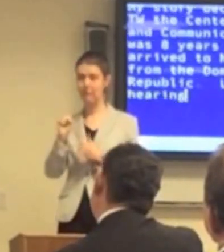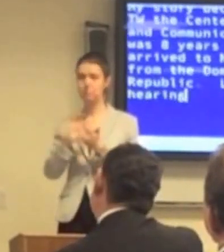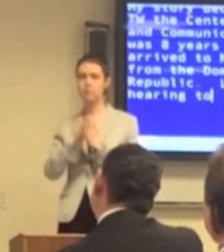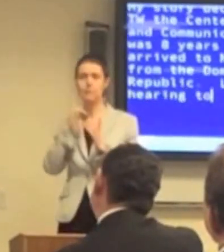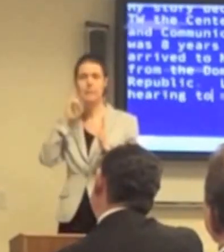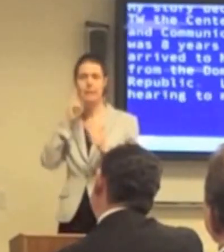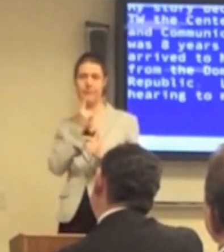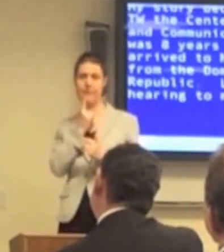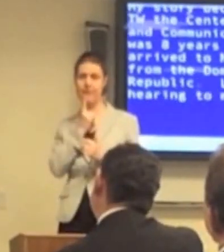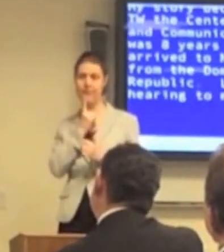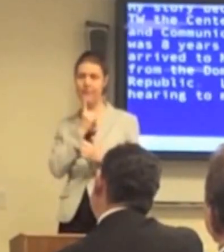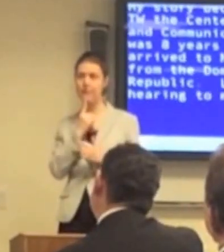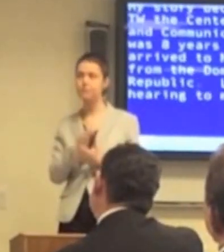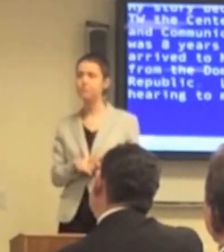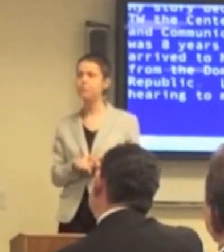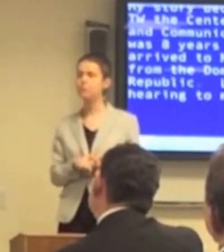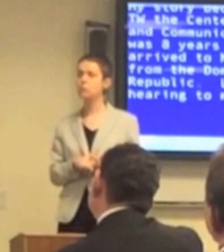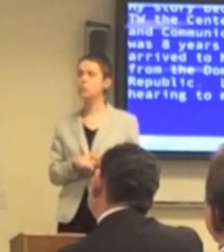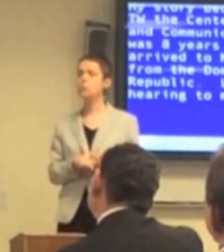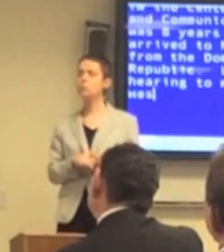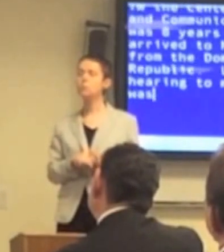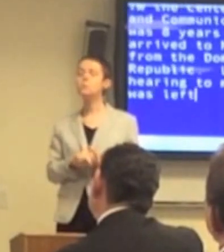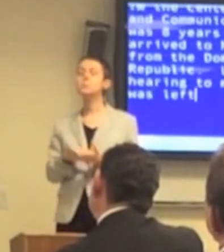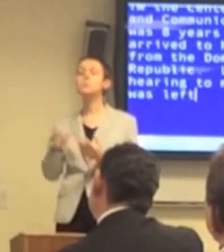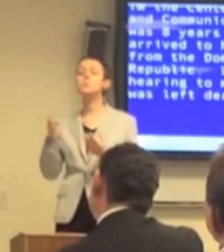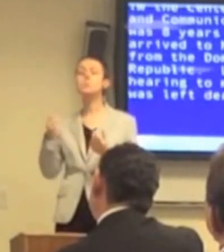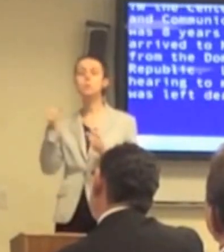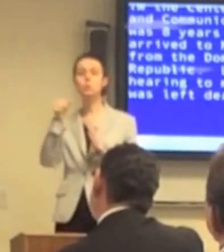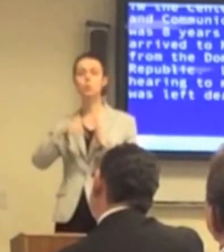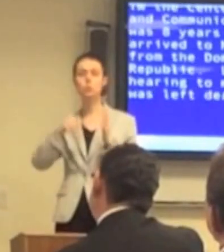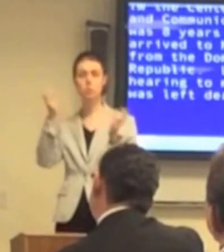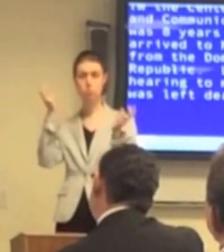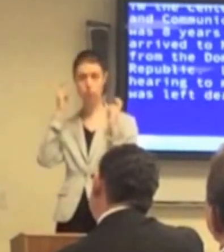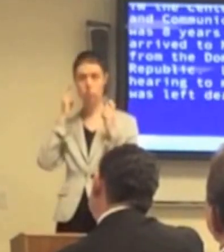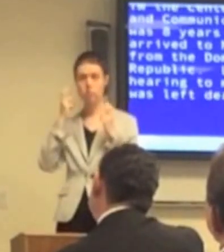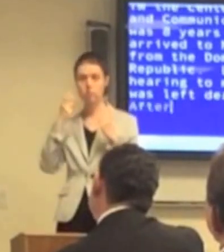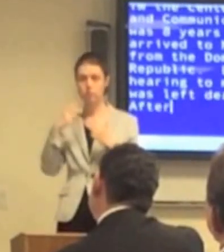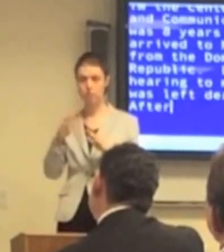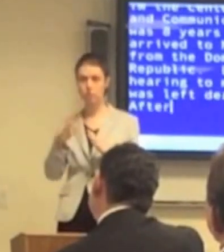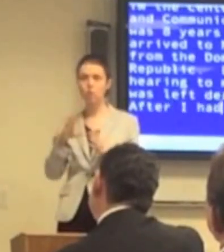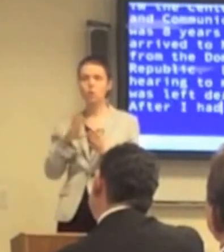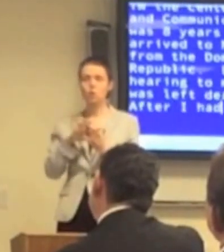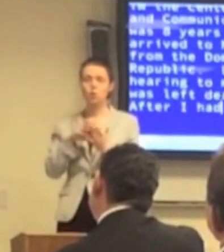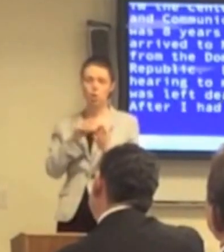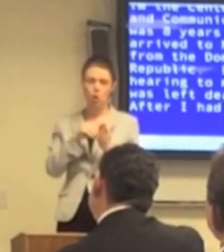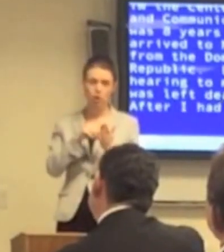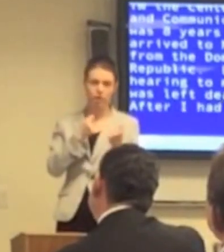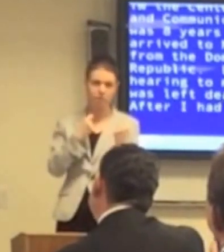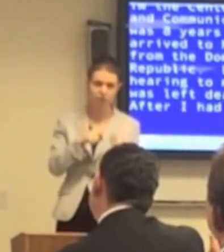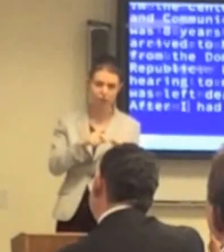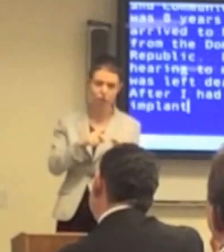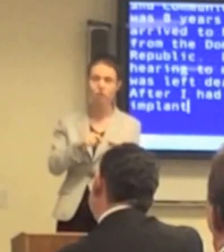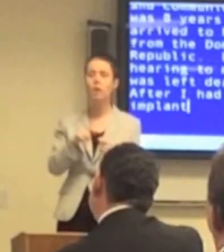After I had my cochlear implant surgery I learned Spanish and English as a second language.